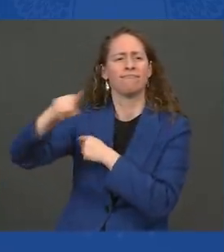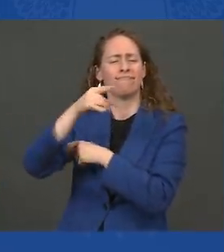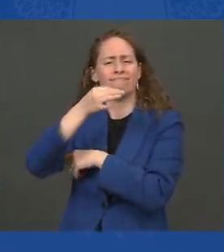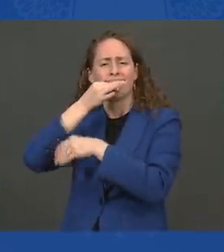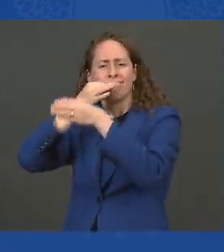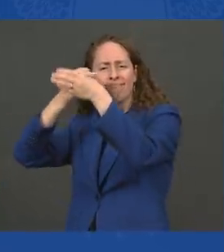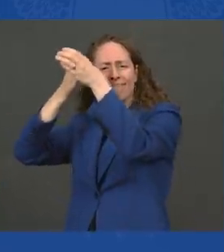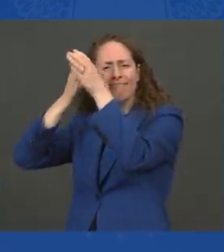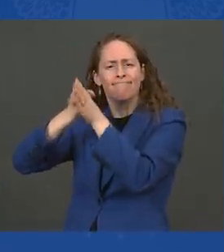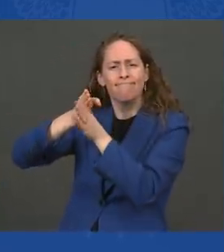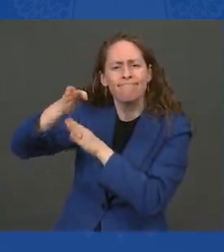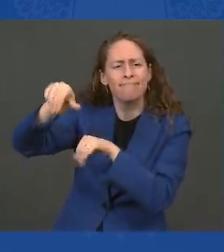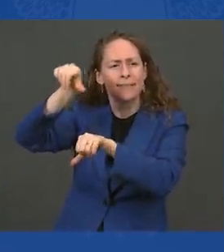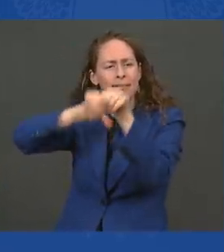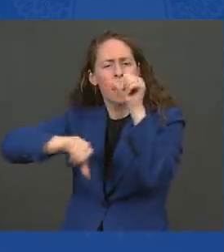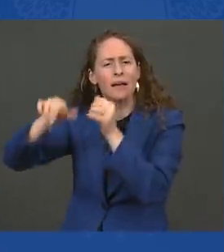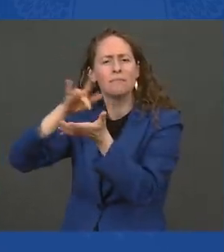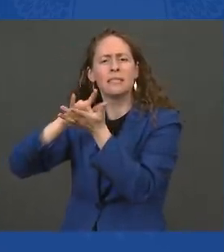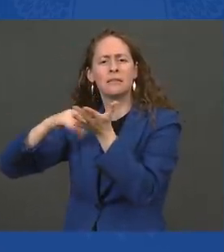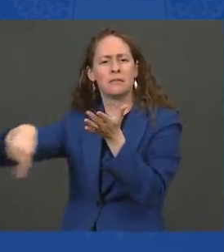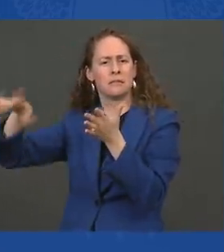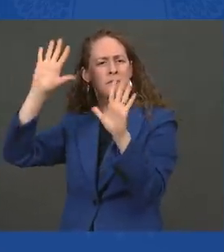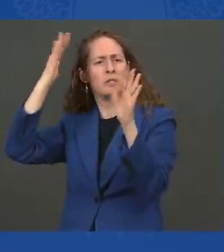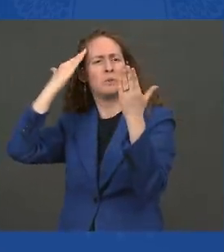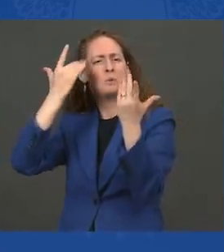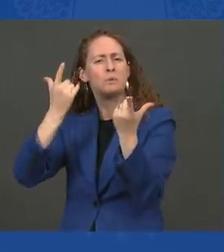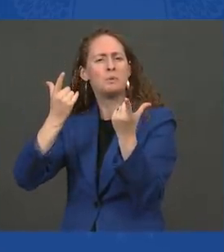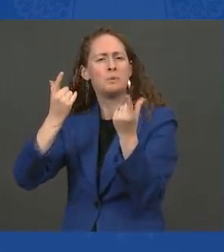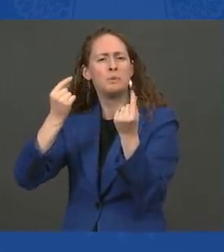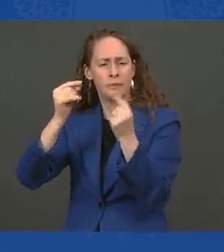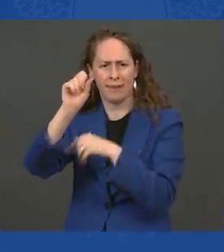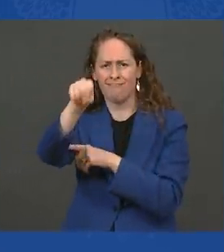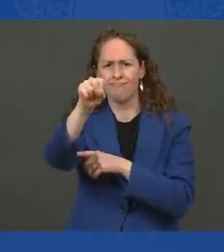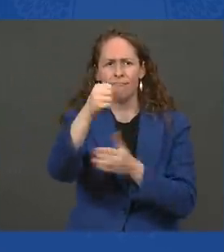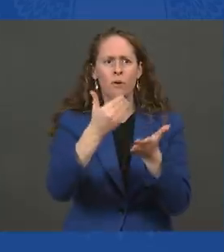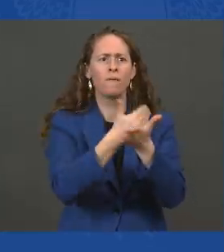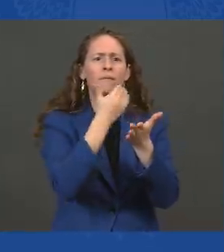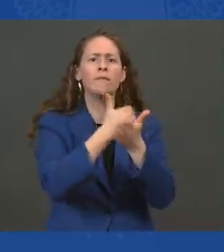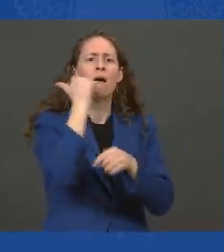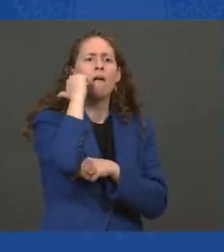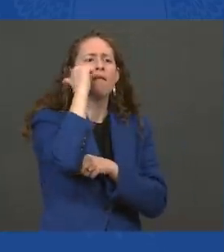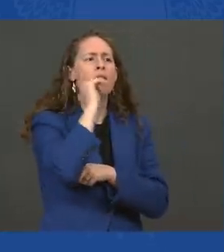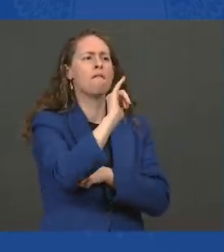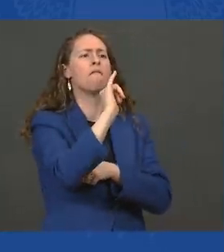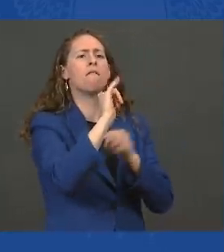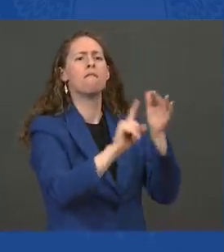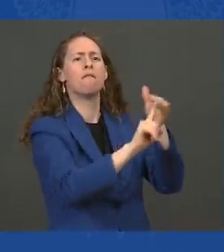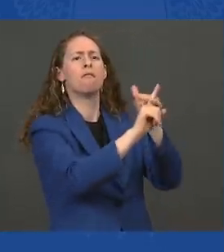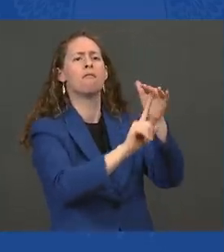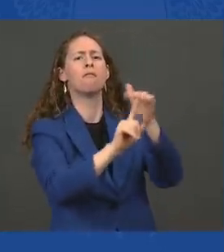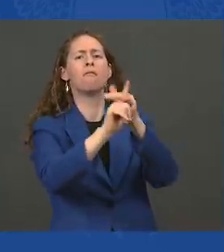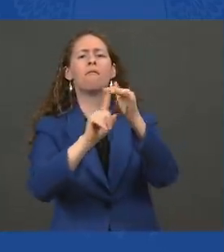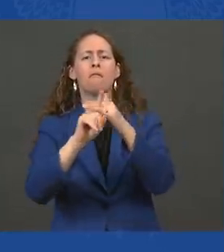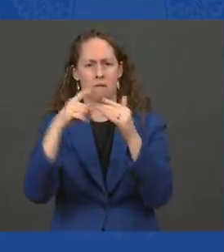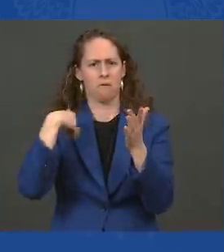And we'll fight this variant with scientific and knowledgeable actions, and speed --